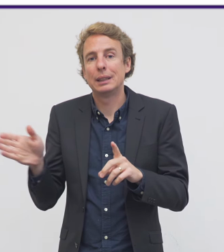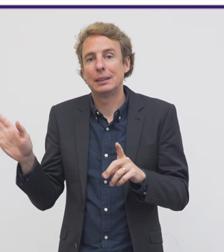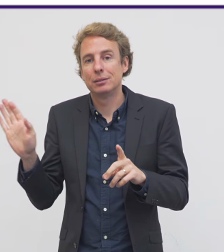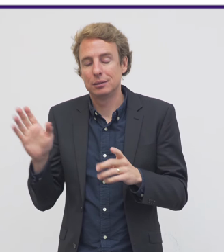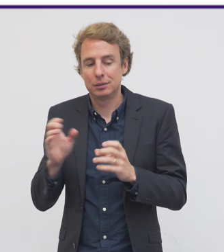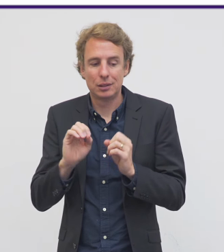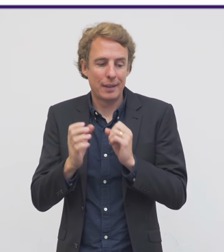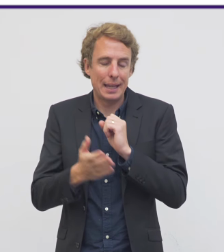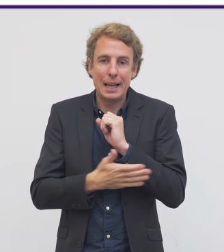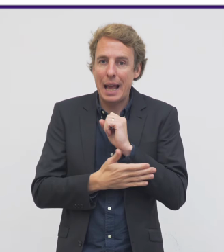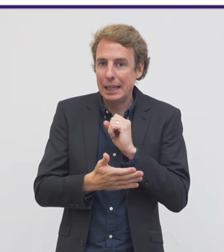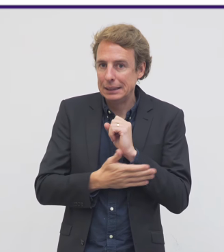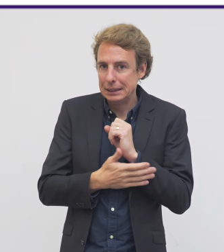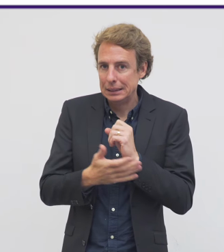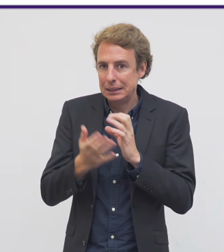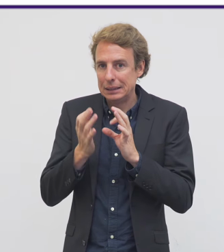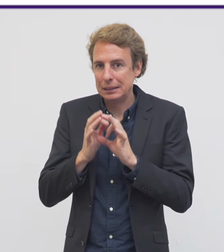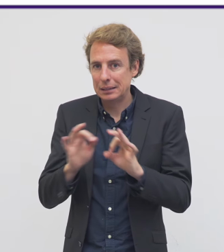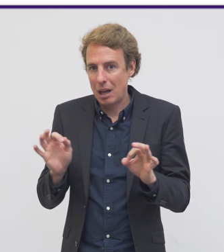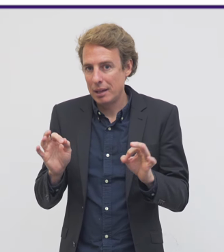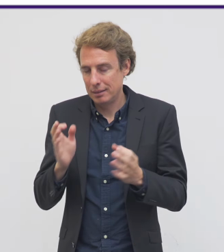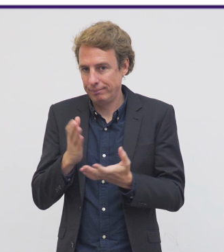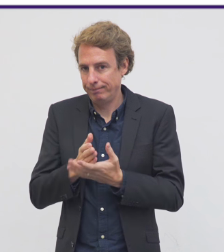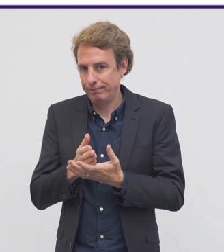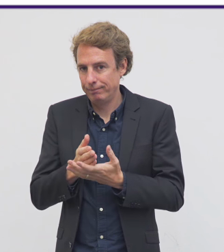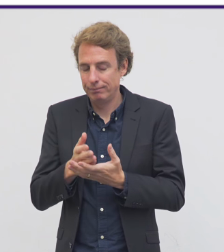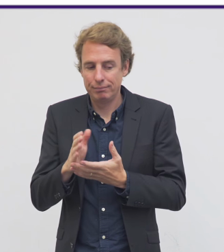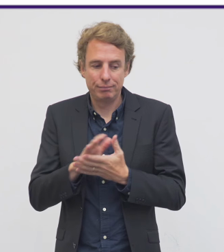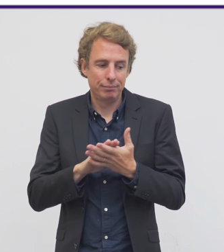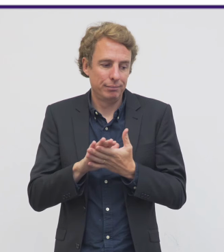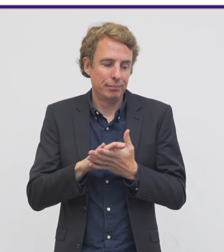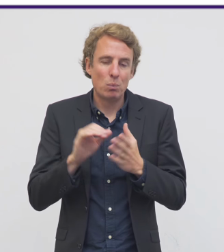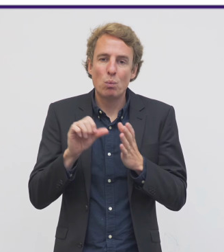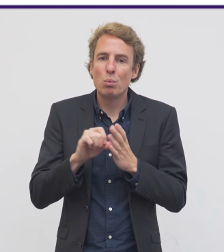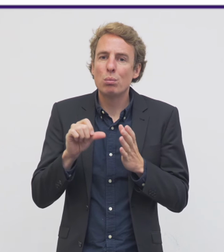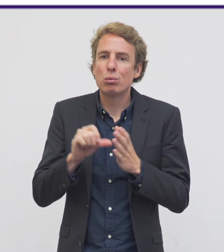it's slack on quiet, it's problems getting normalized.